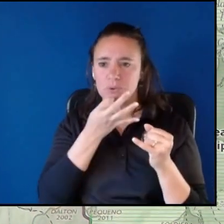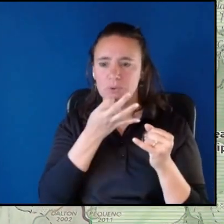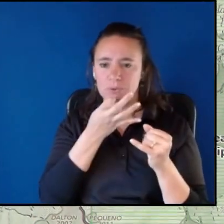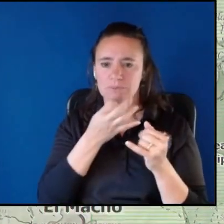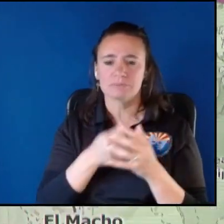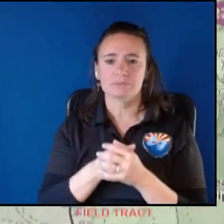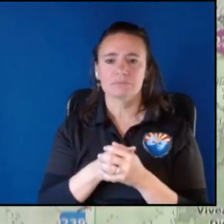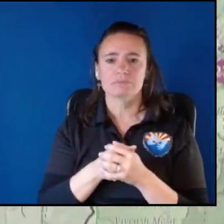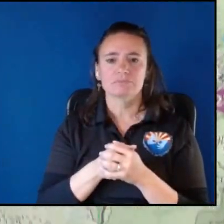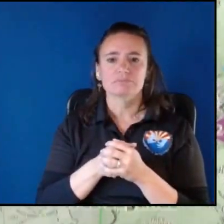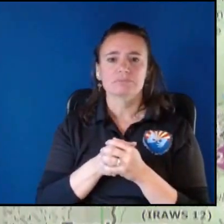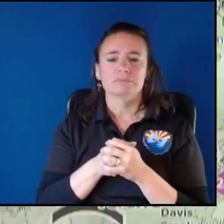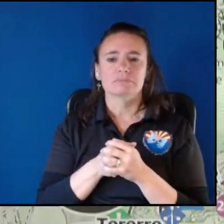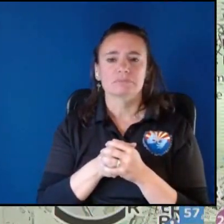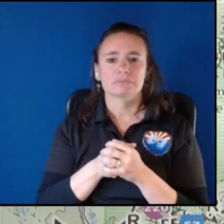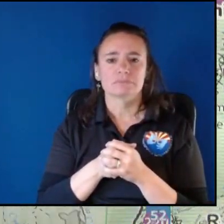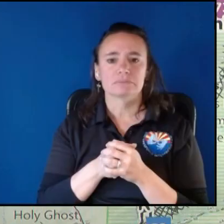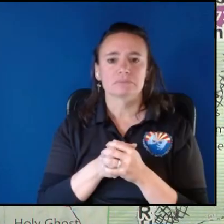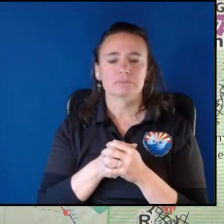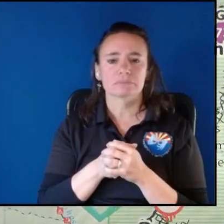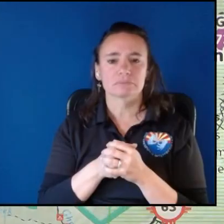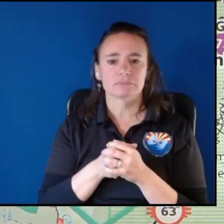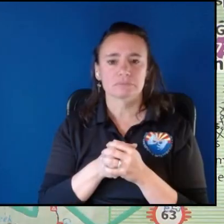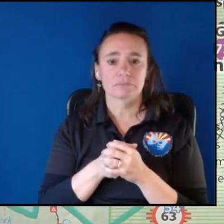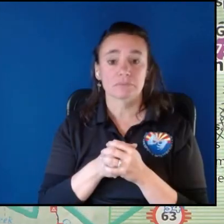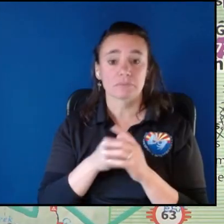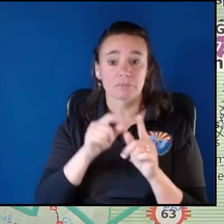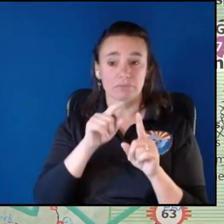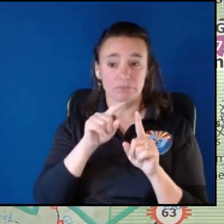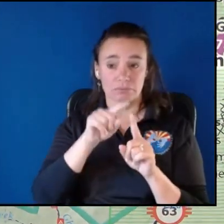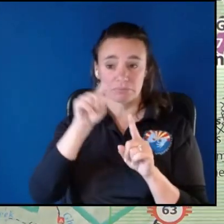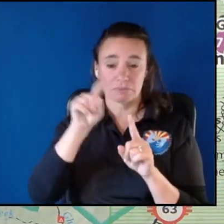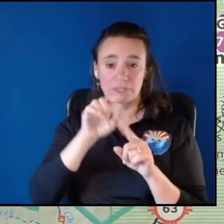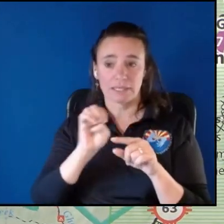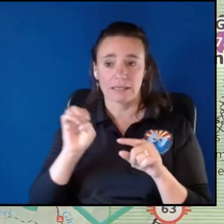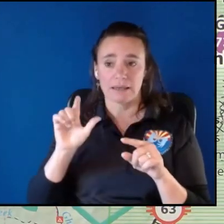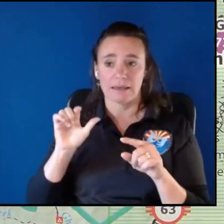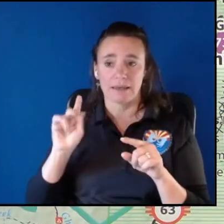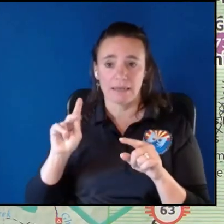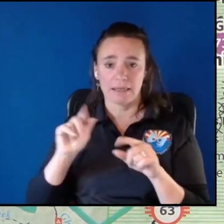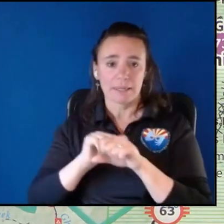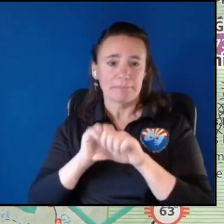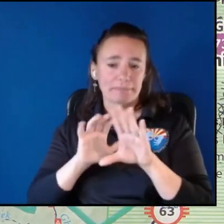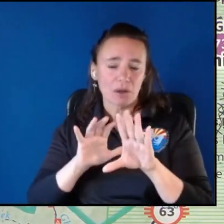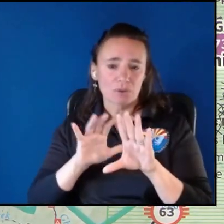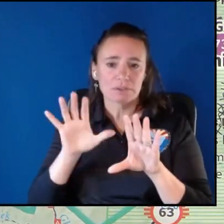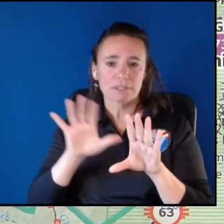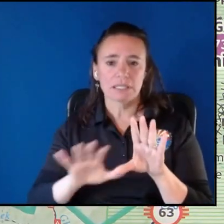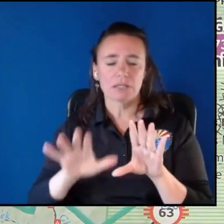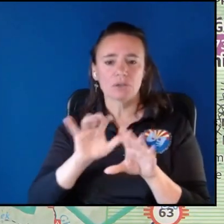into the the Elk Mountain area, the work is continuing to